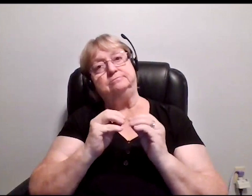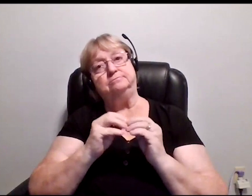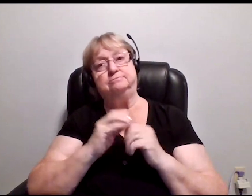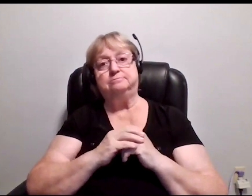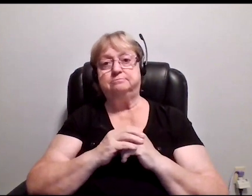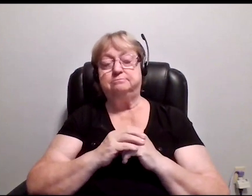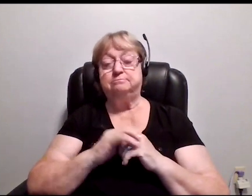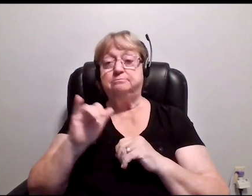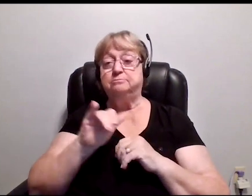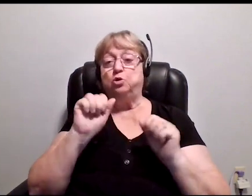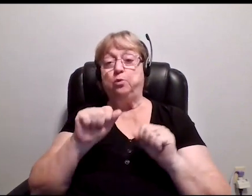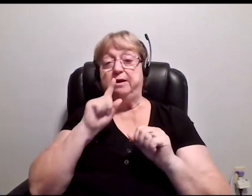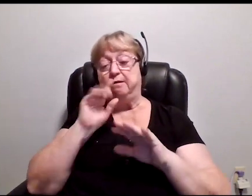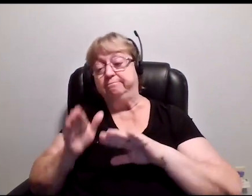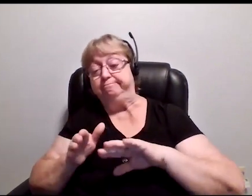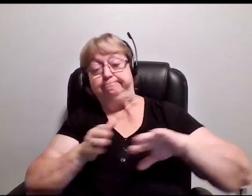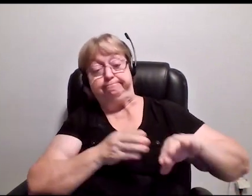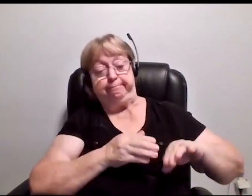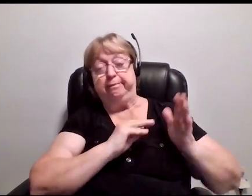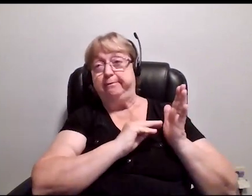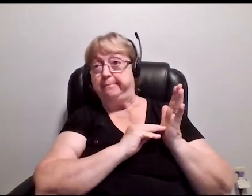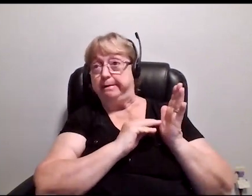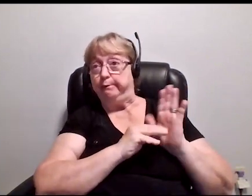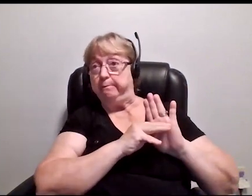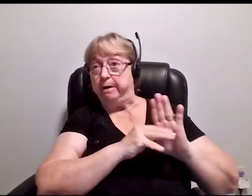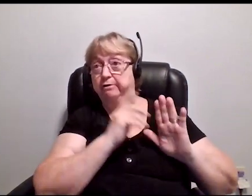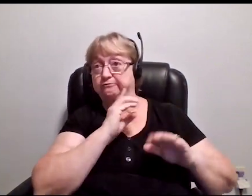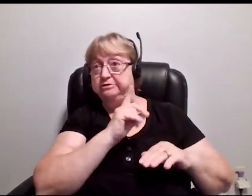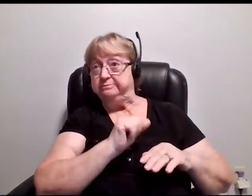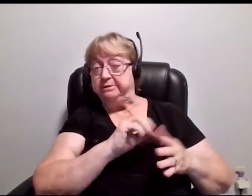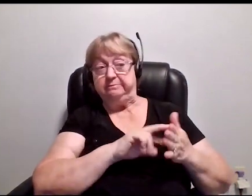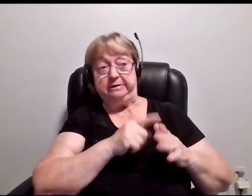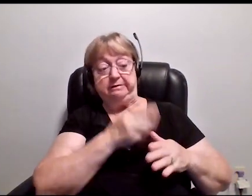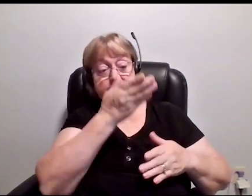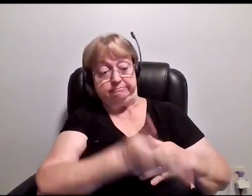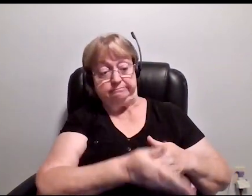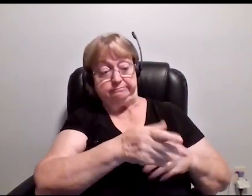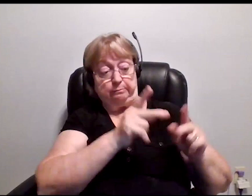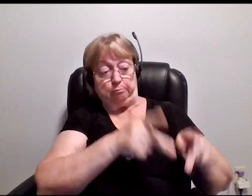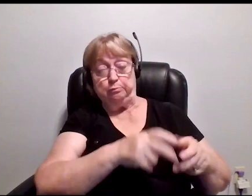We can also move away from the medical model of disability, which situates individuals with disability as the problem.